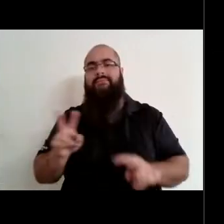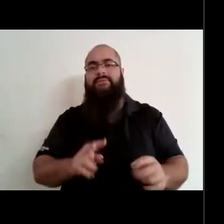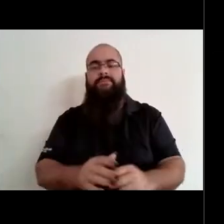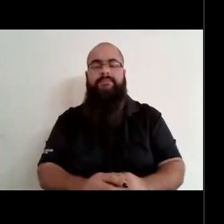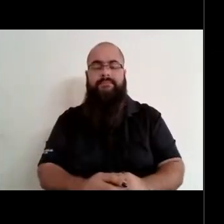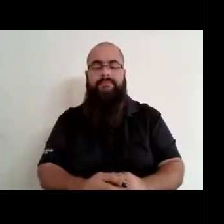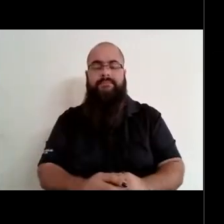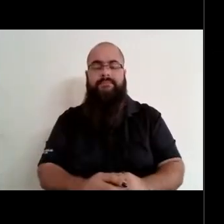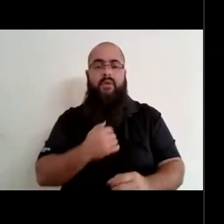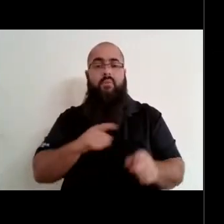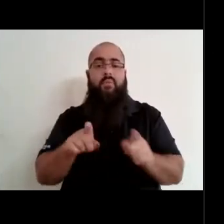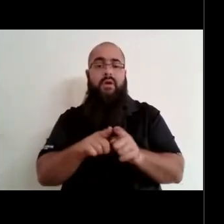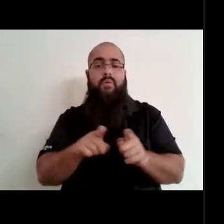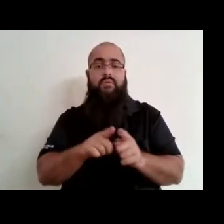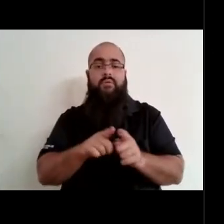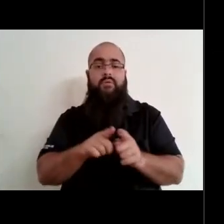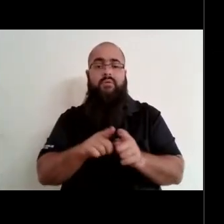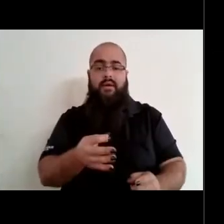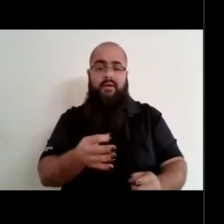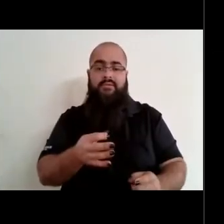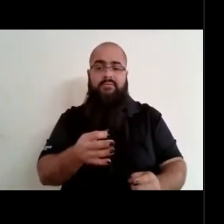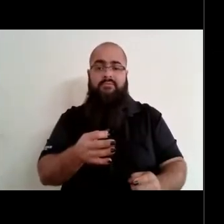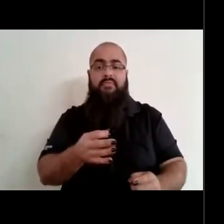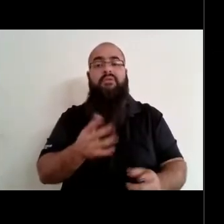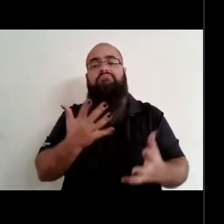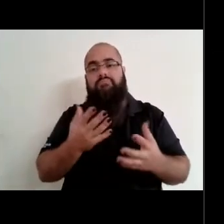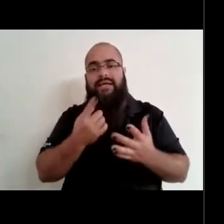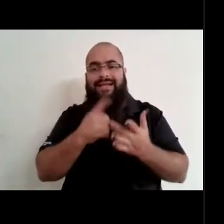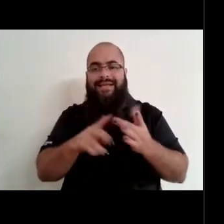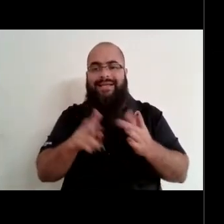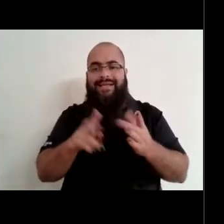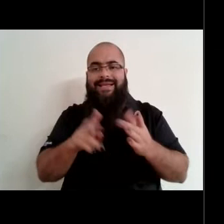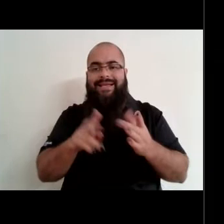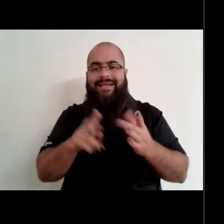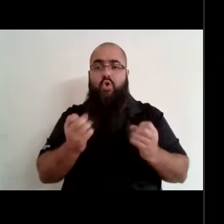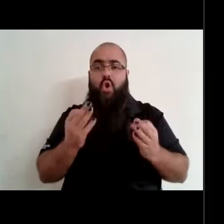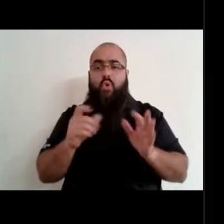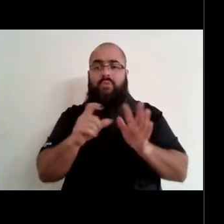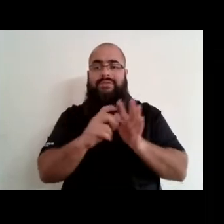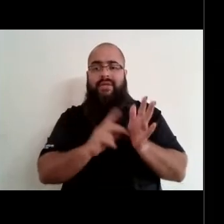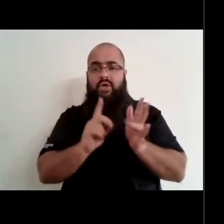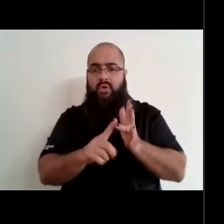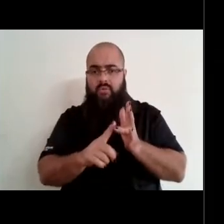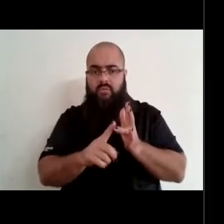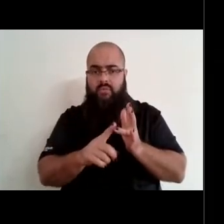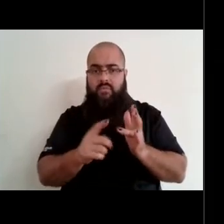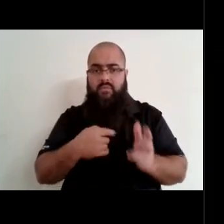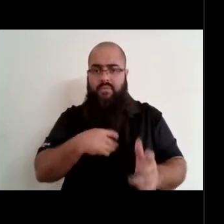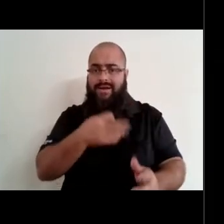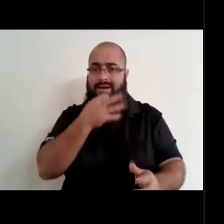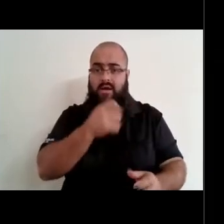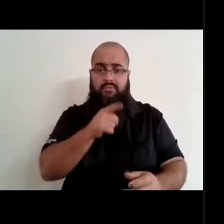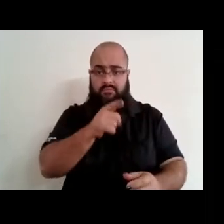We would go through with the client and flesh occupant more detail in those circumstances